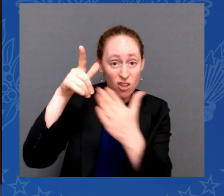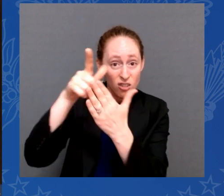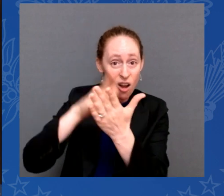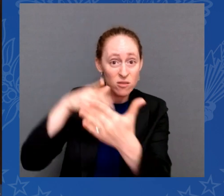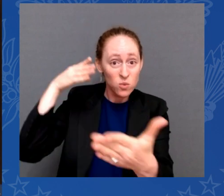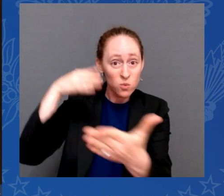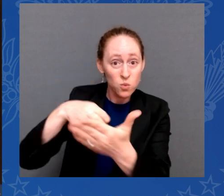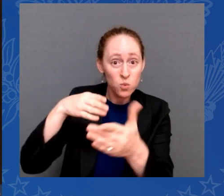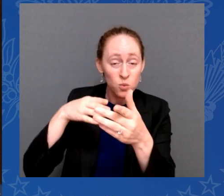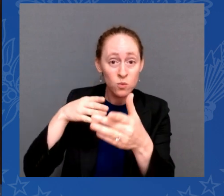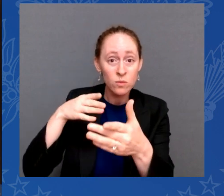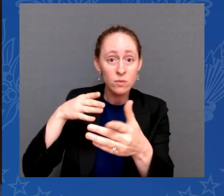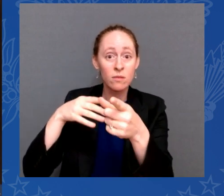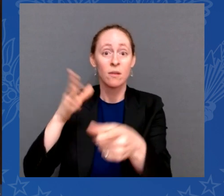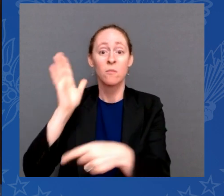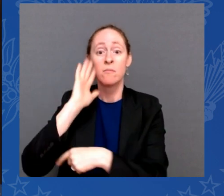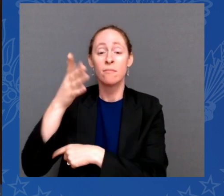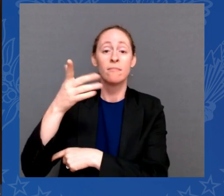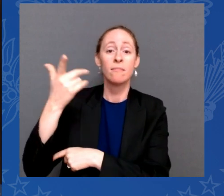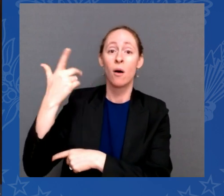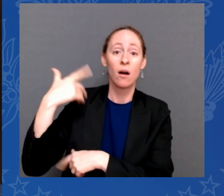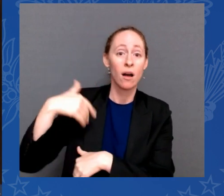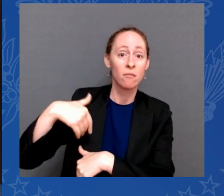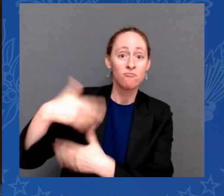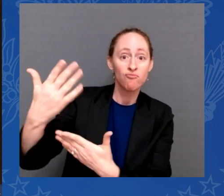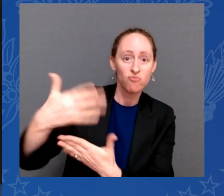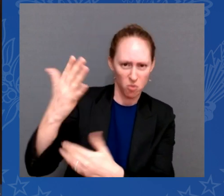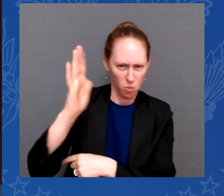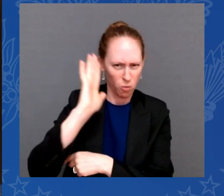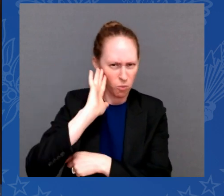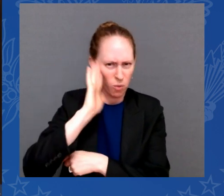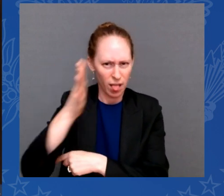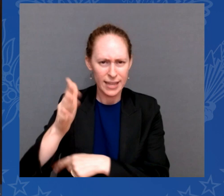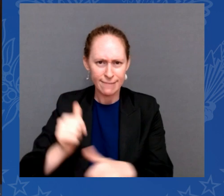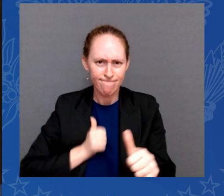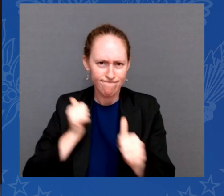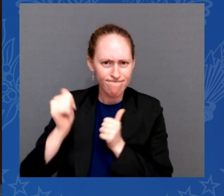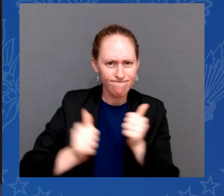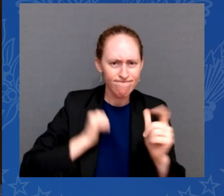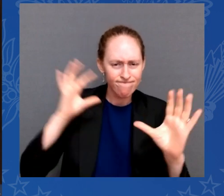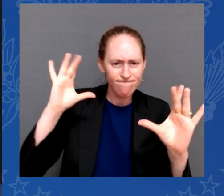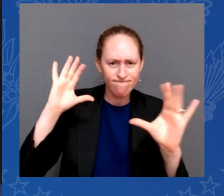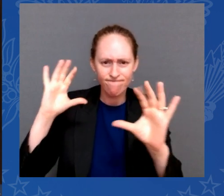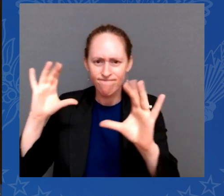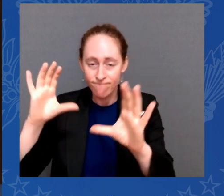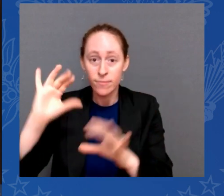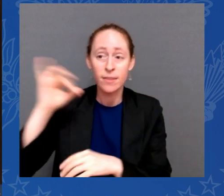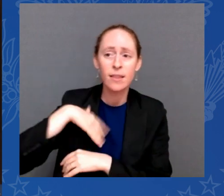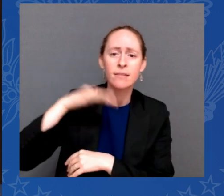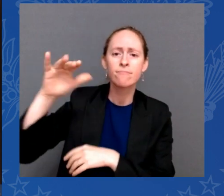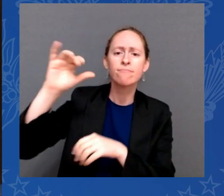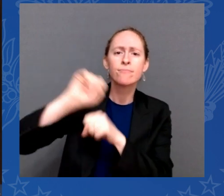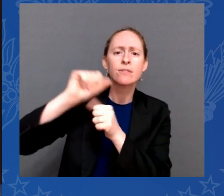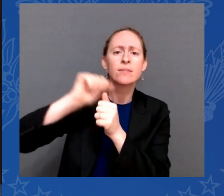to both Congress and the states on federal, constitutional and statutory considerations.